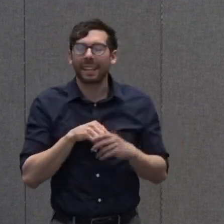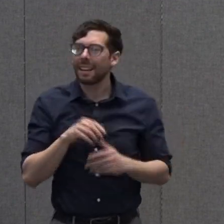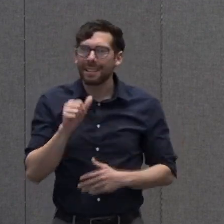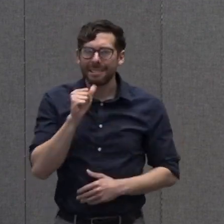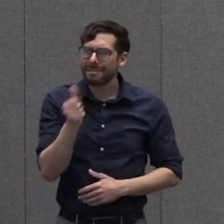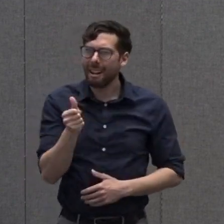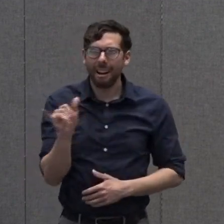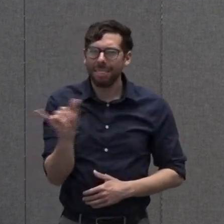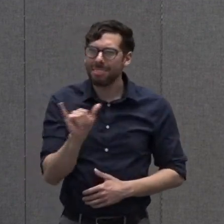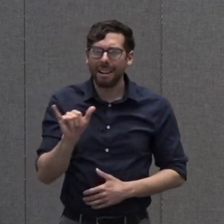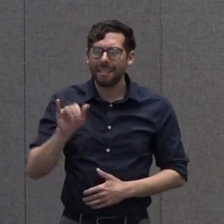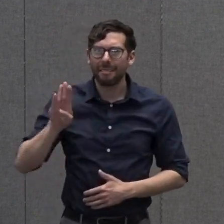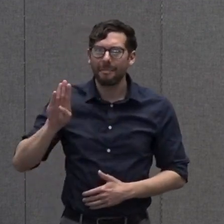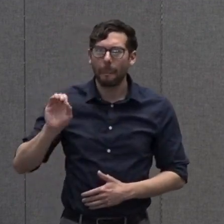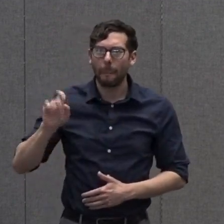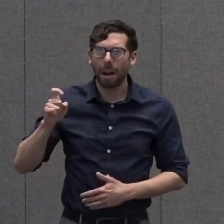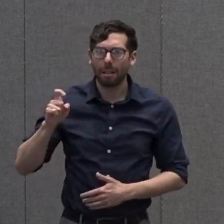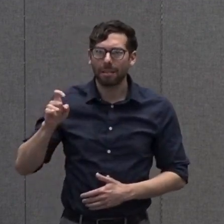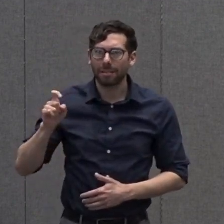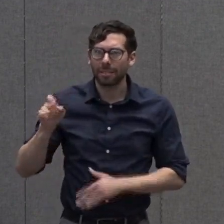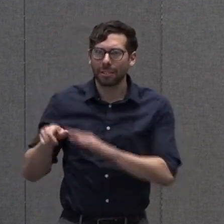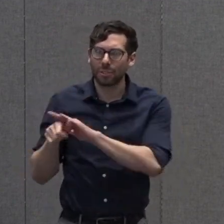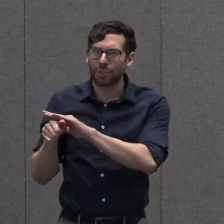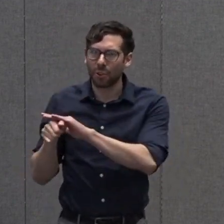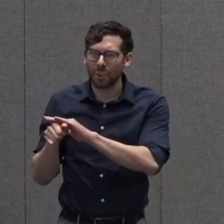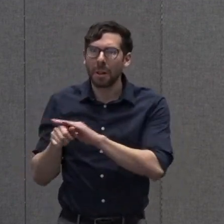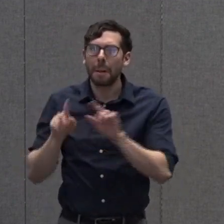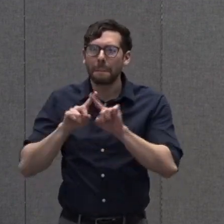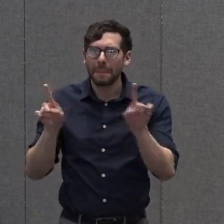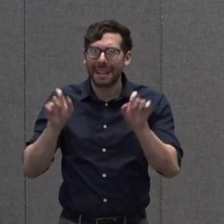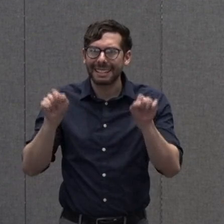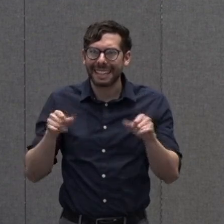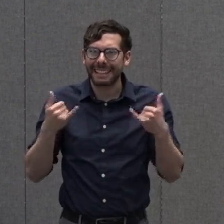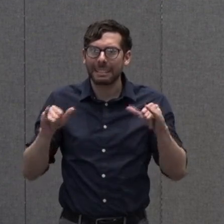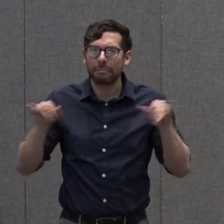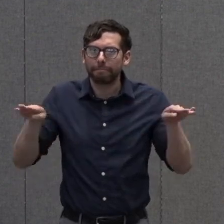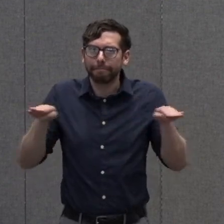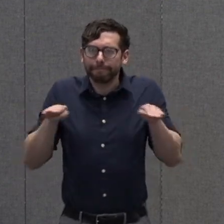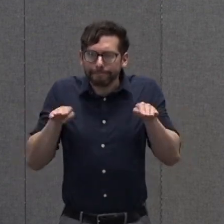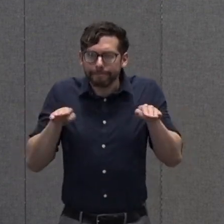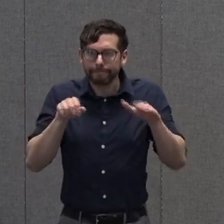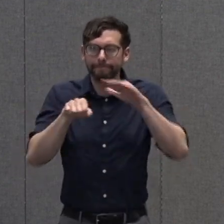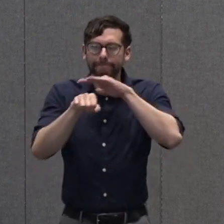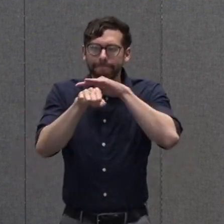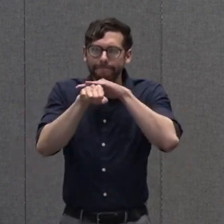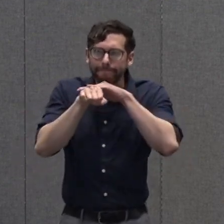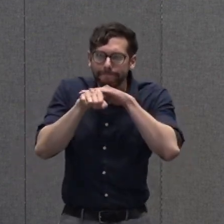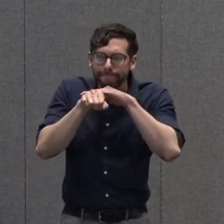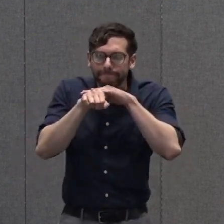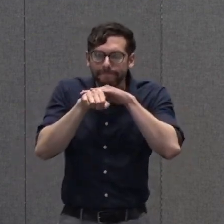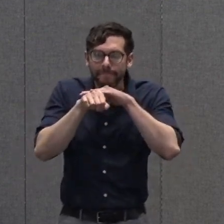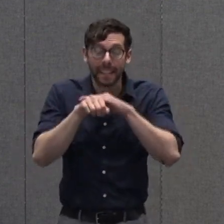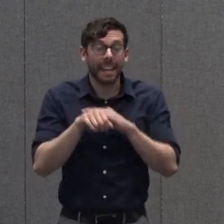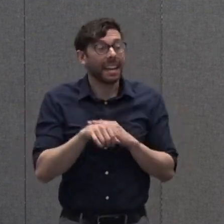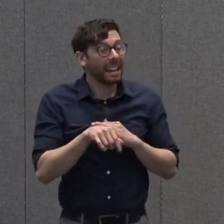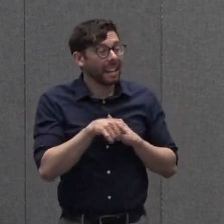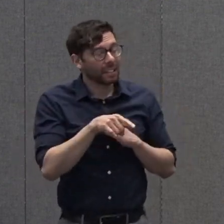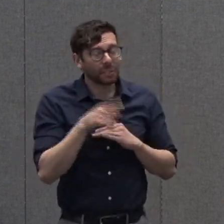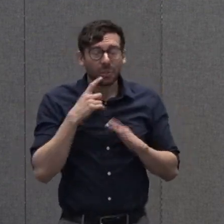And those big scales on his legs you were describing are for protection, he can defend himself. - With those, yeah.